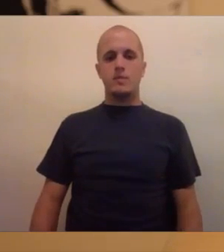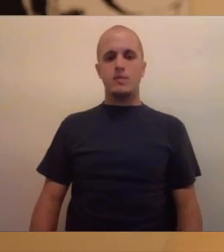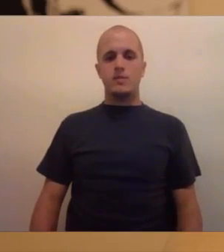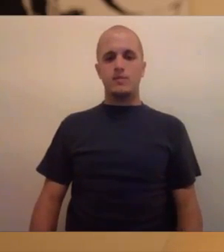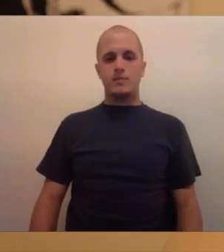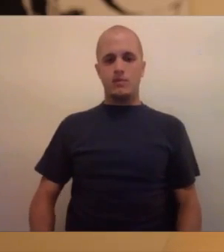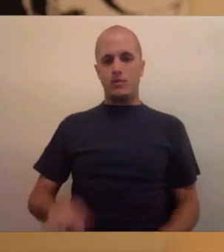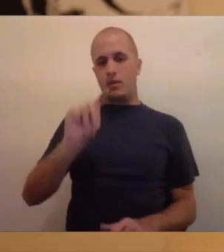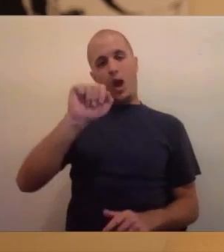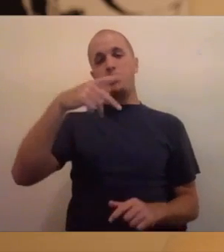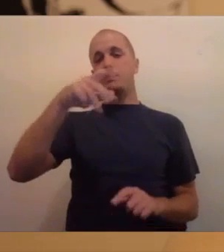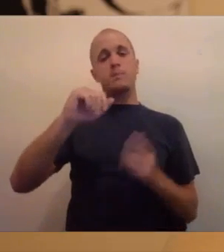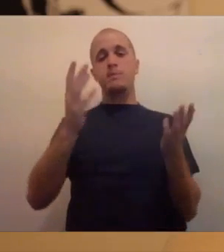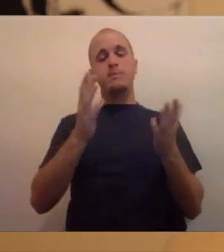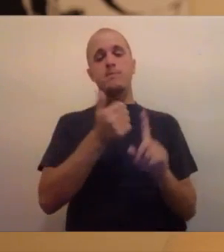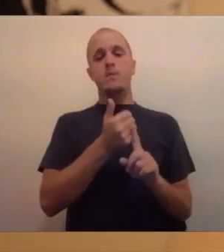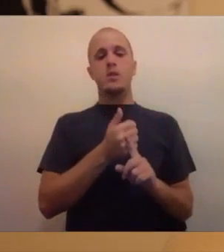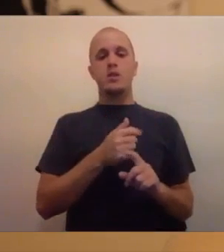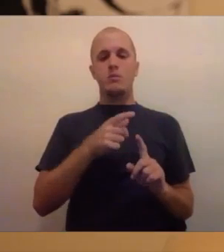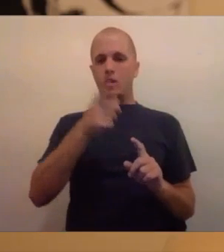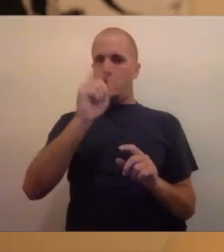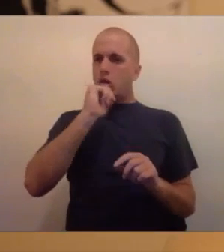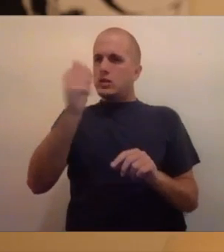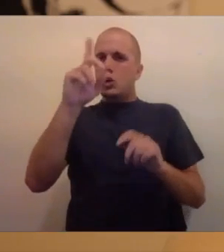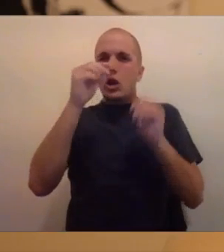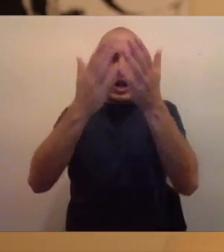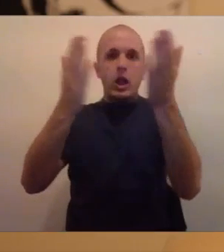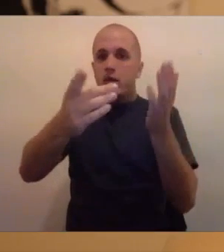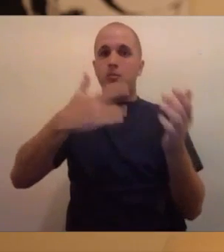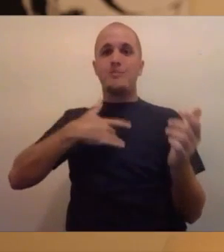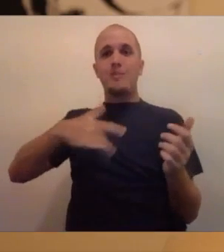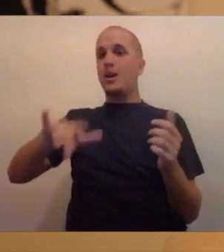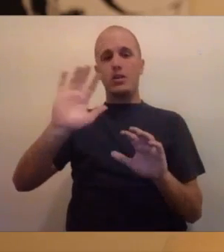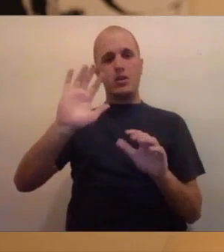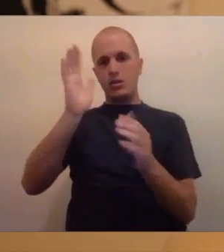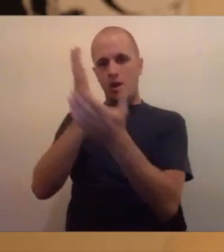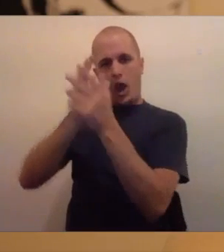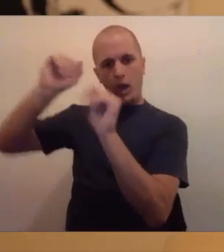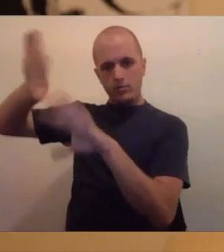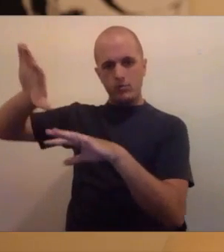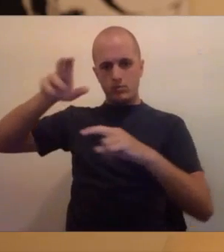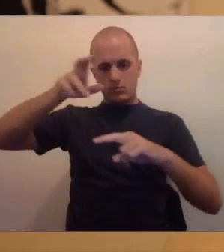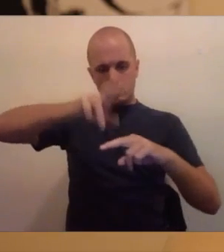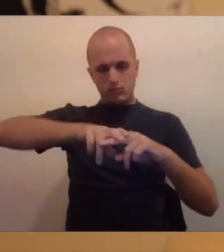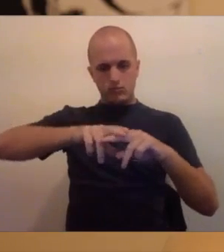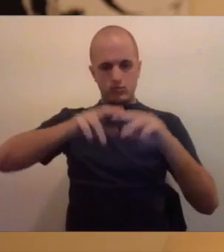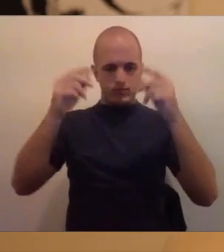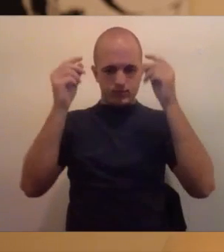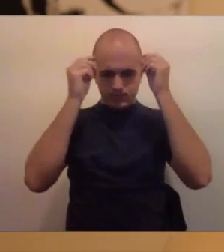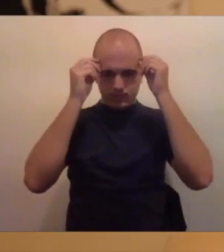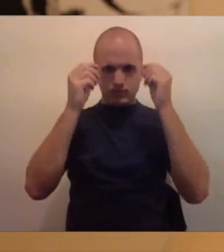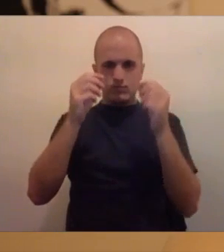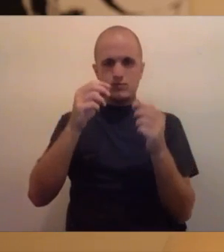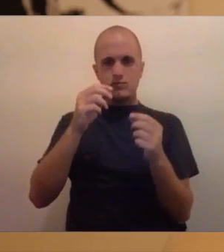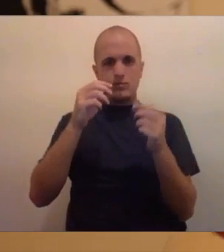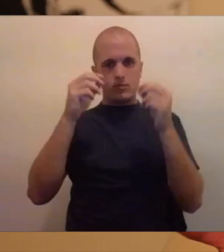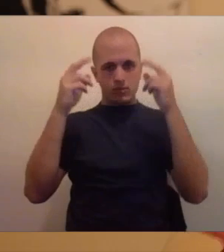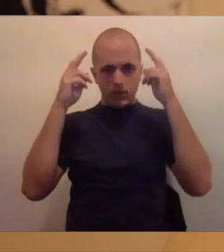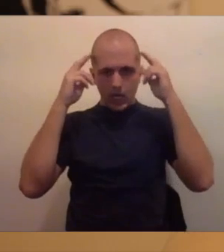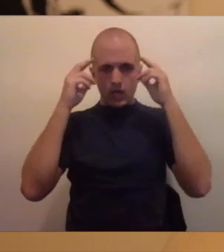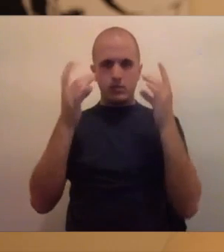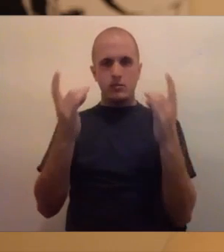tapa is a kind of, like, when you don't do certain things and you sit in meditative pose,